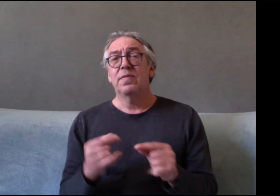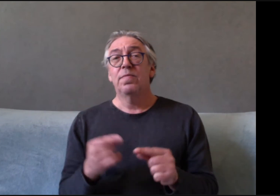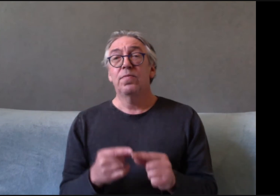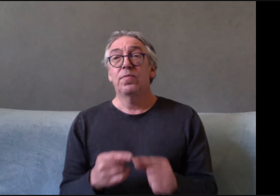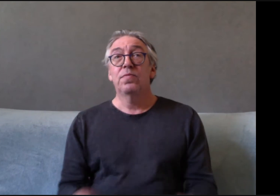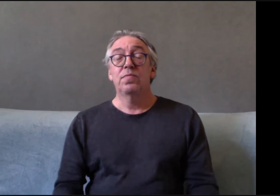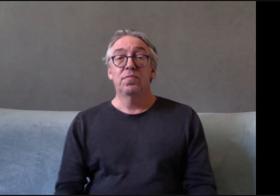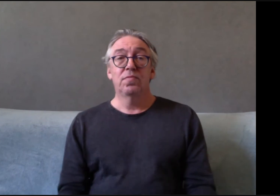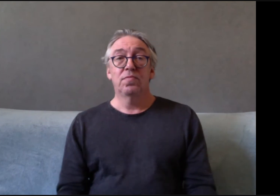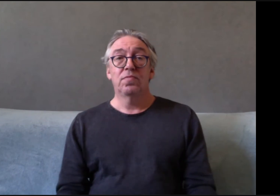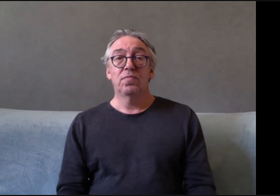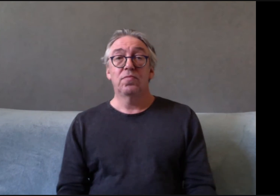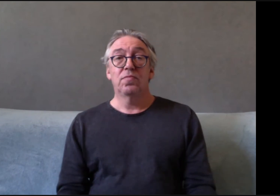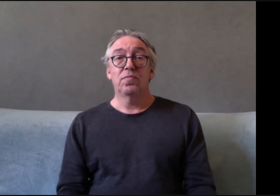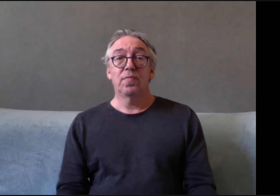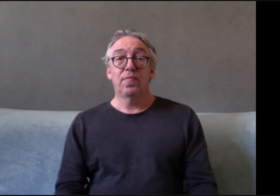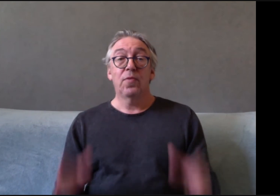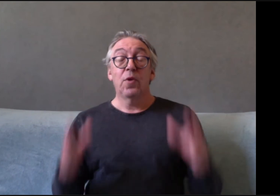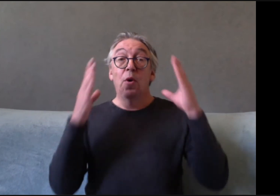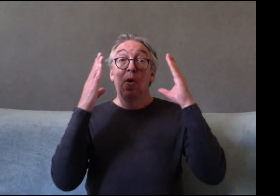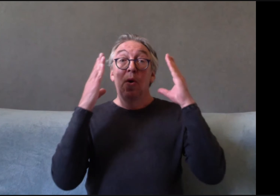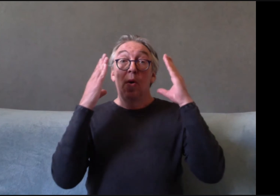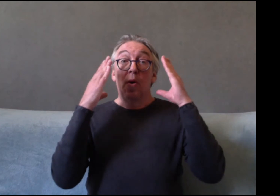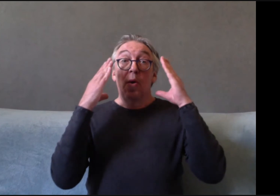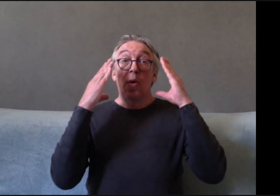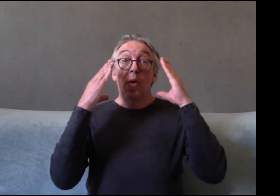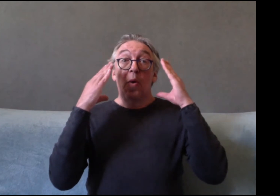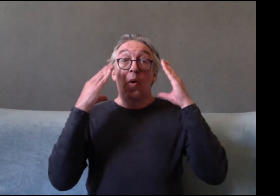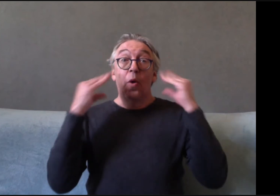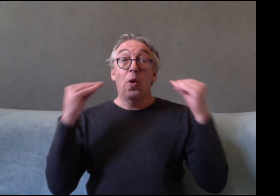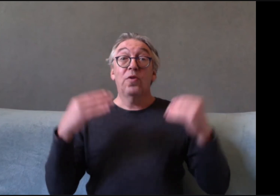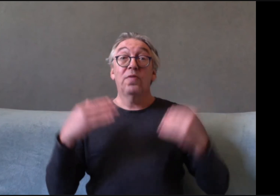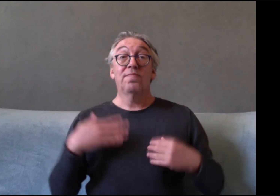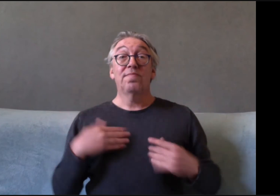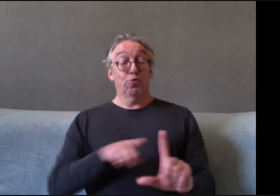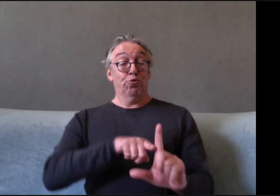reliable data on the disability sector to be able to monitor the situation